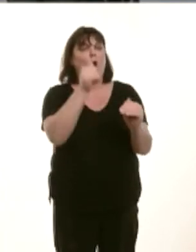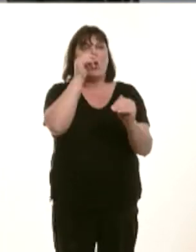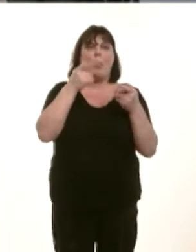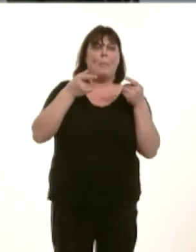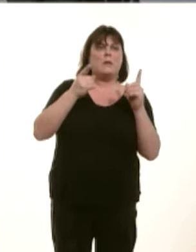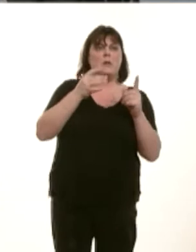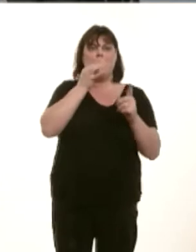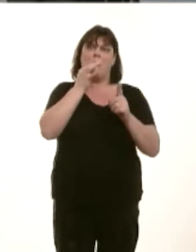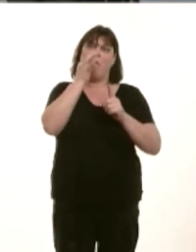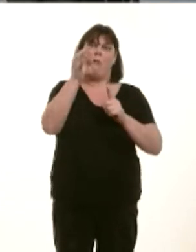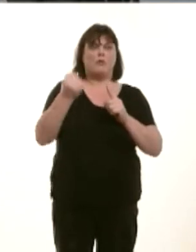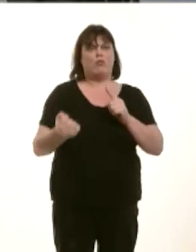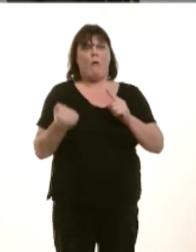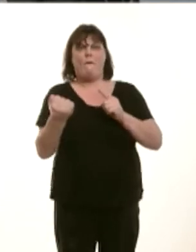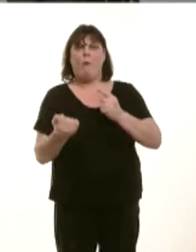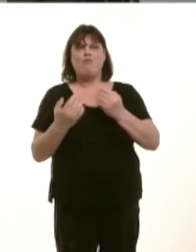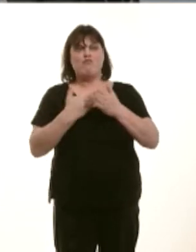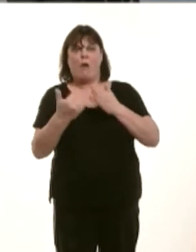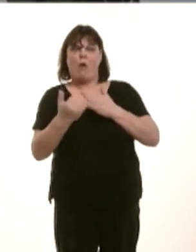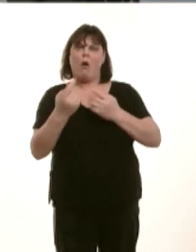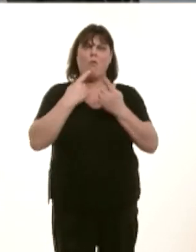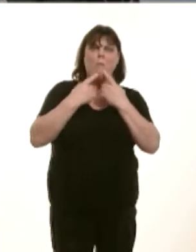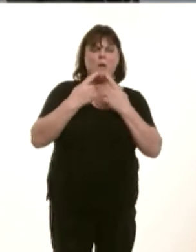updates from Network Rail and I think it is fair to say we expect this work to be carried